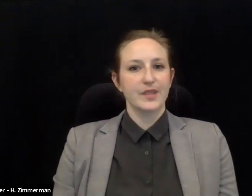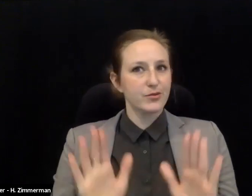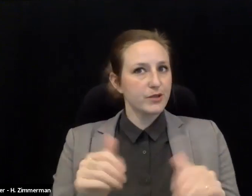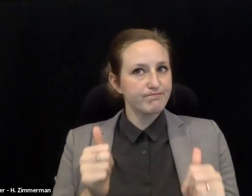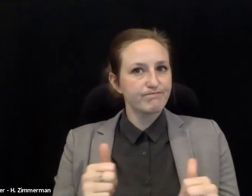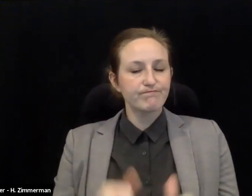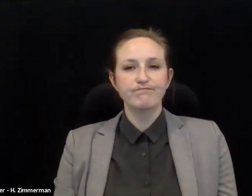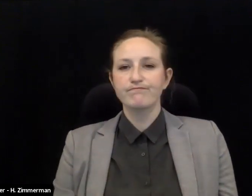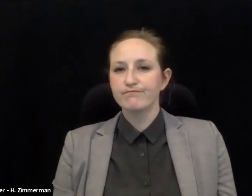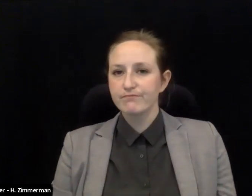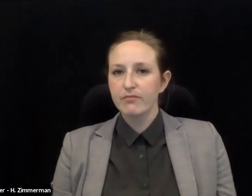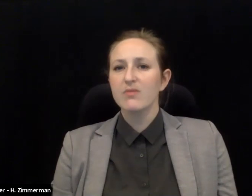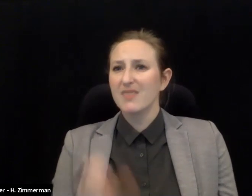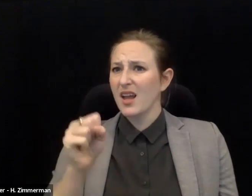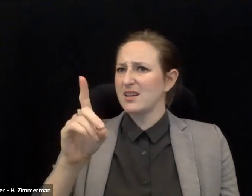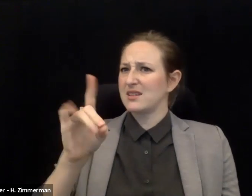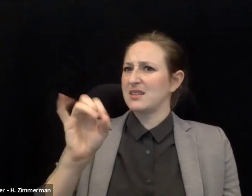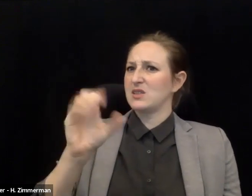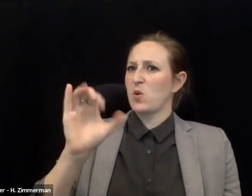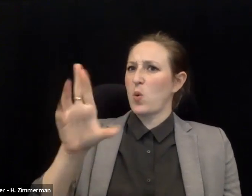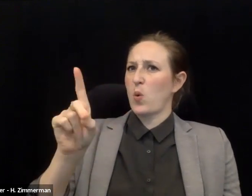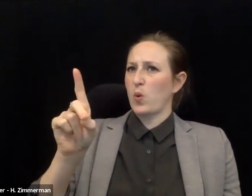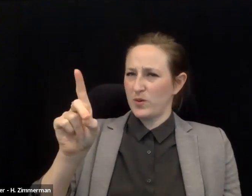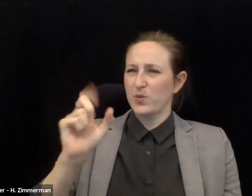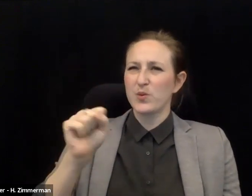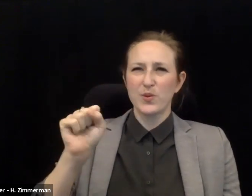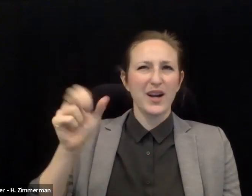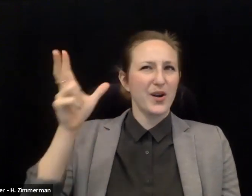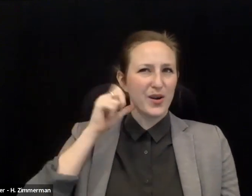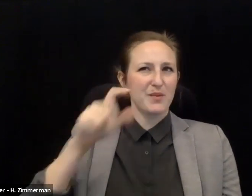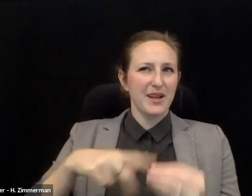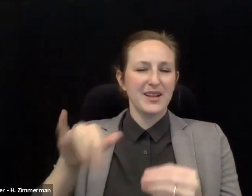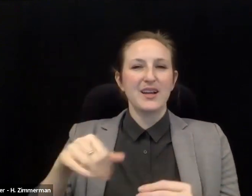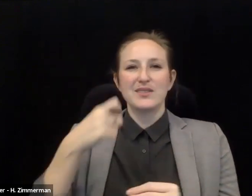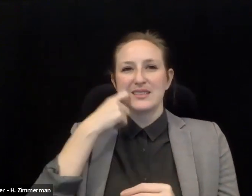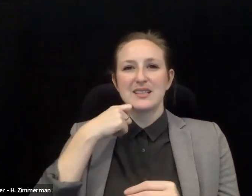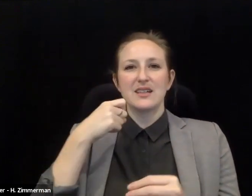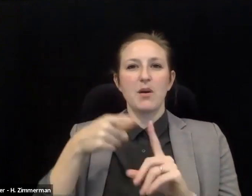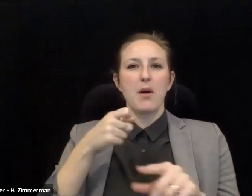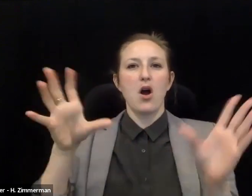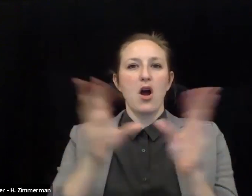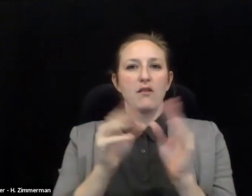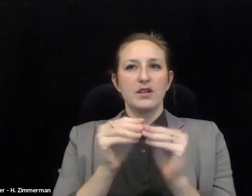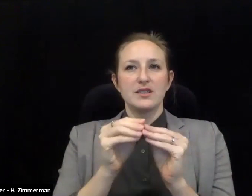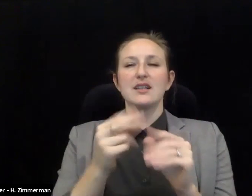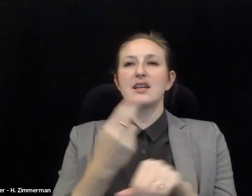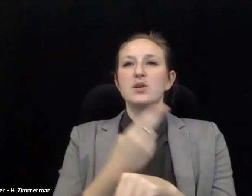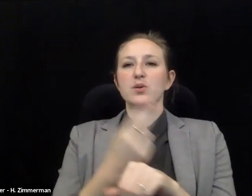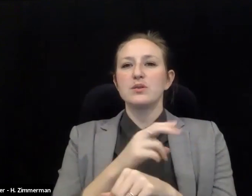for everybody discord that's really interesting to hear that I was at a conference recently and they use discord and for those of you who may not know it's